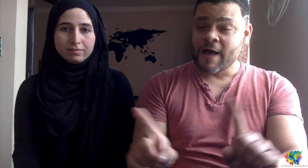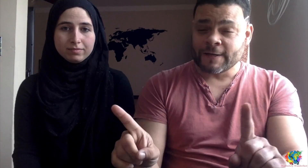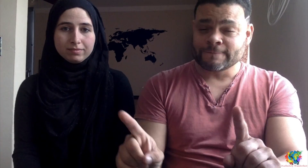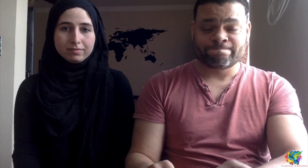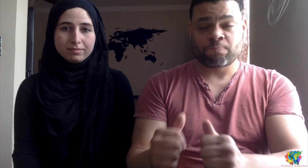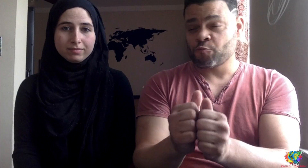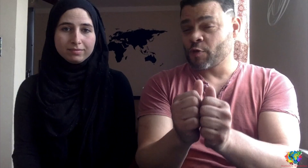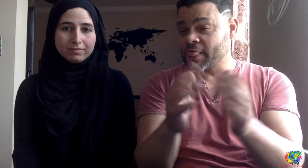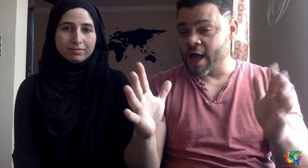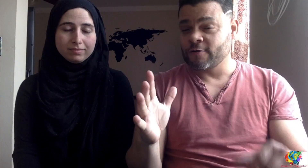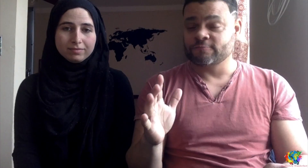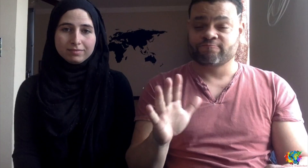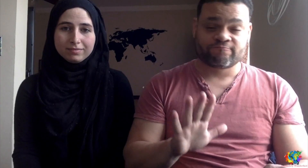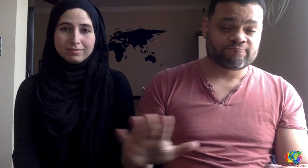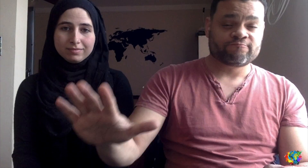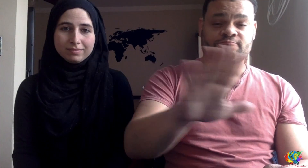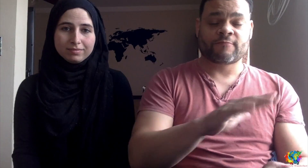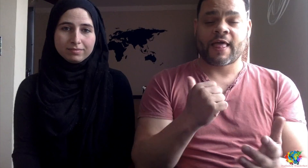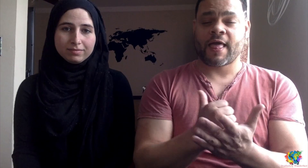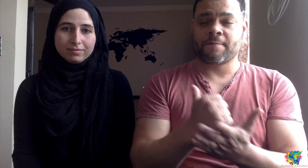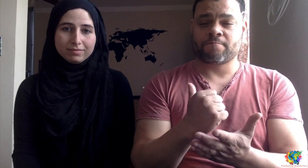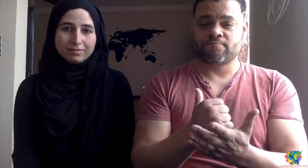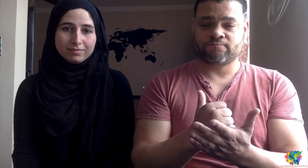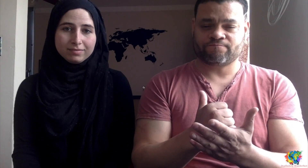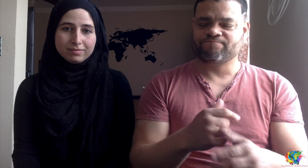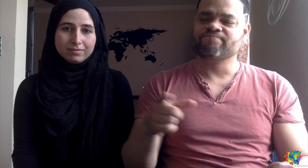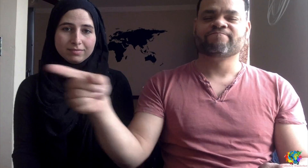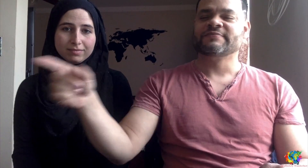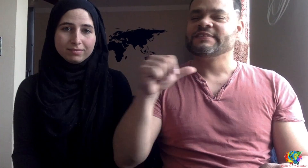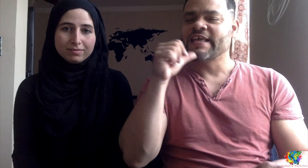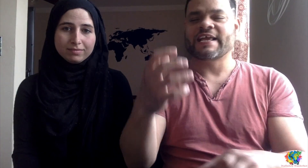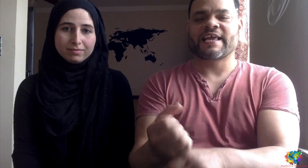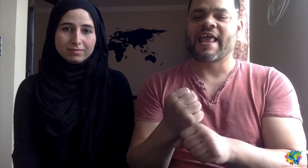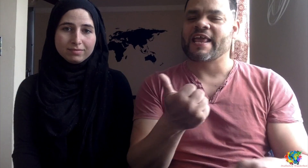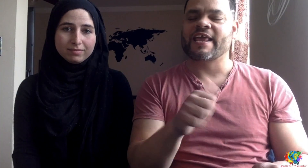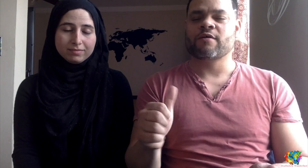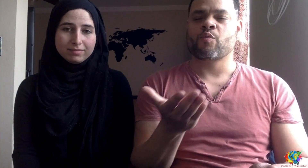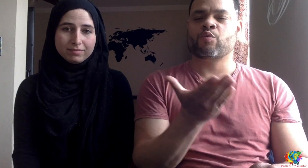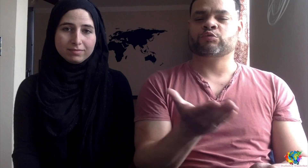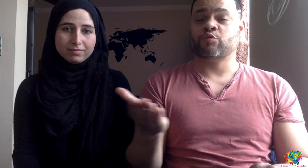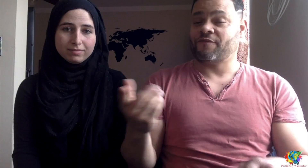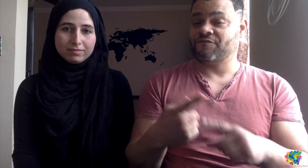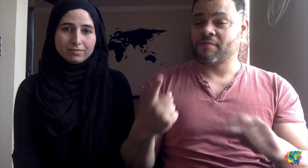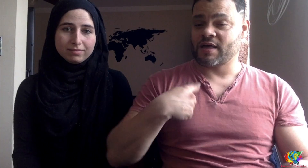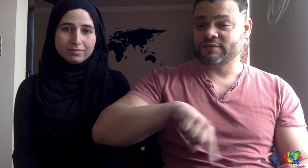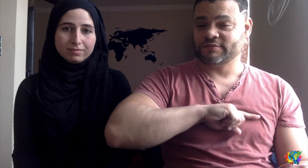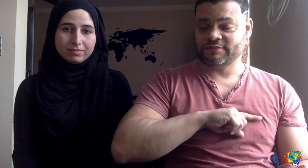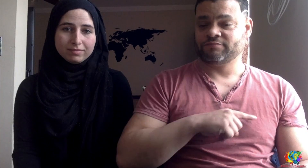Gregory: But without your help, they can't get any resources from us.